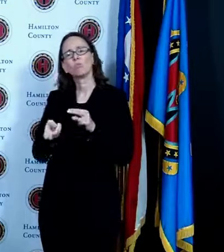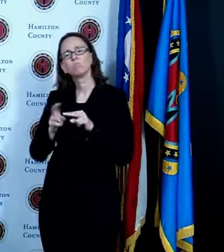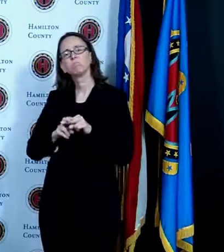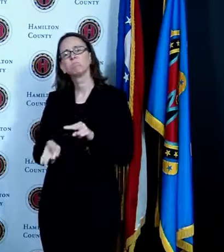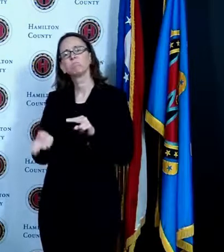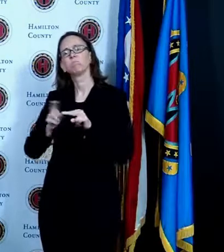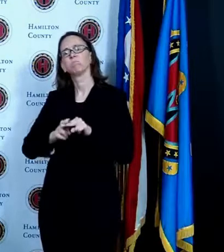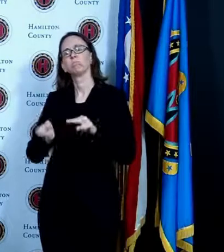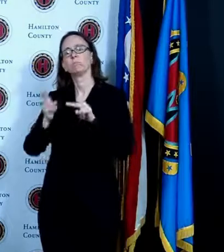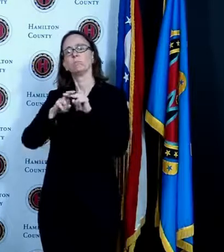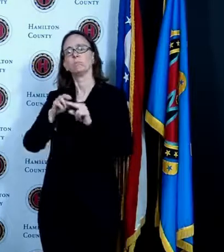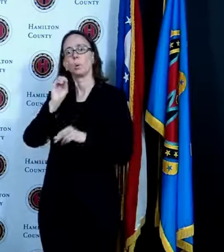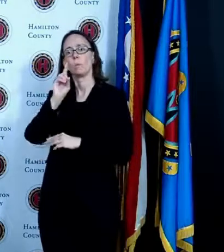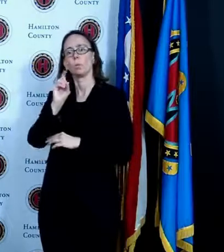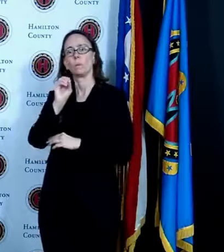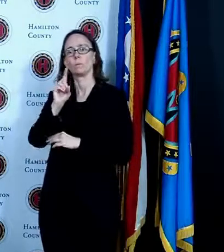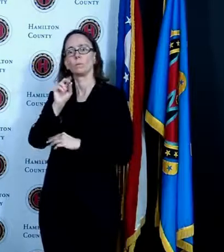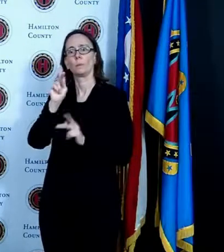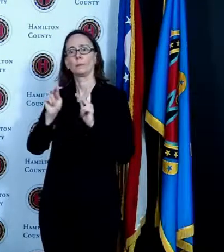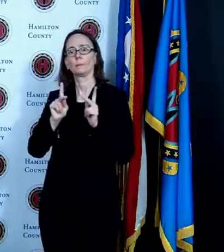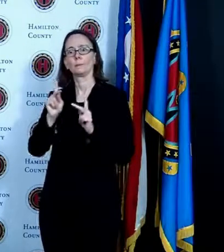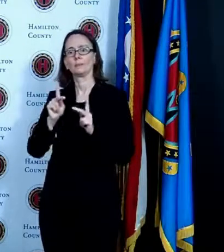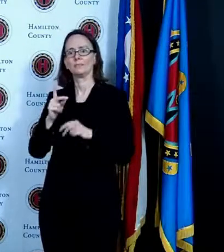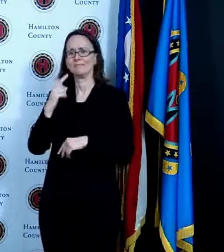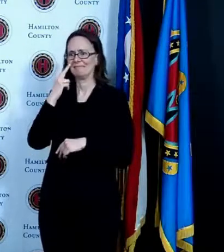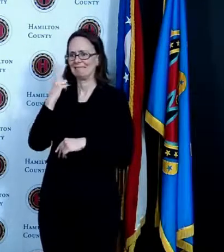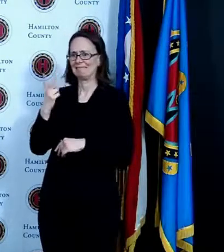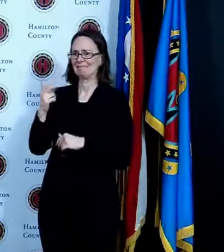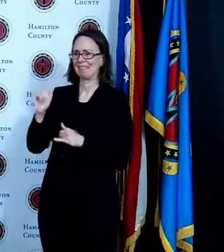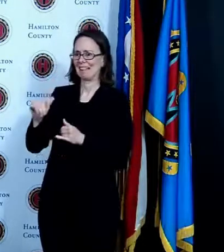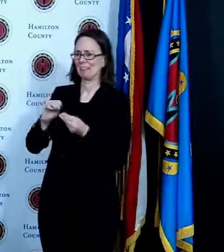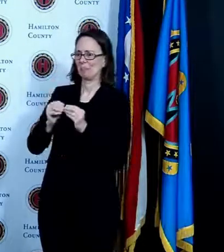so we're going to kind of run through that first I've got a couple other kind